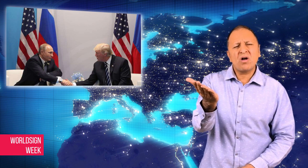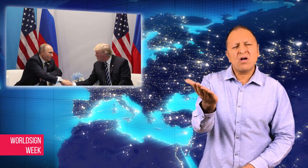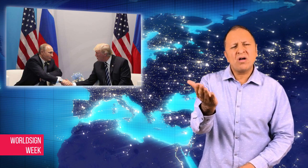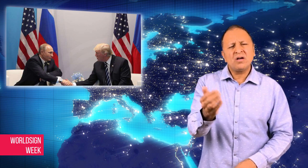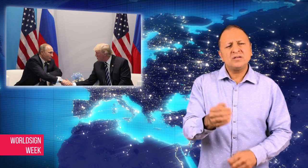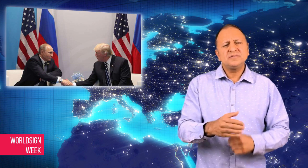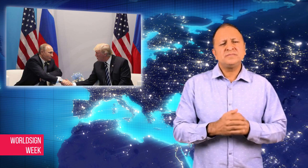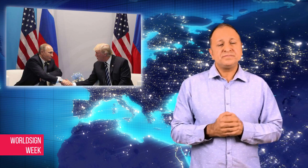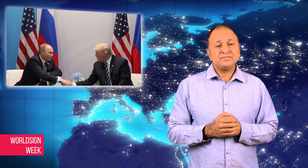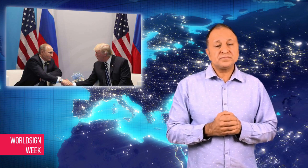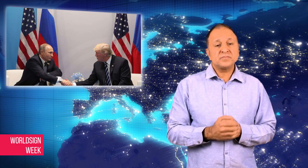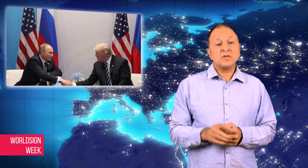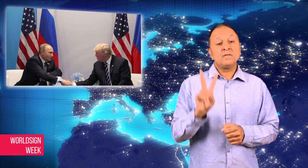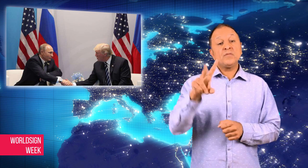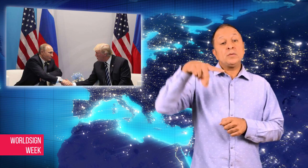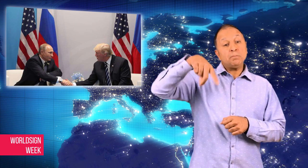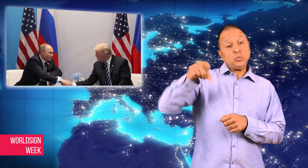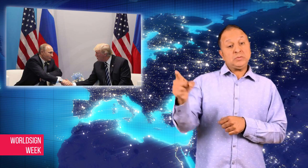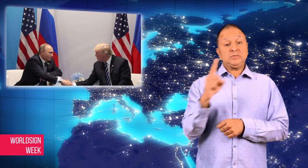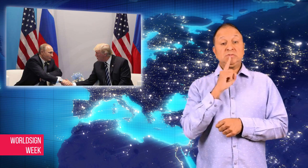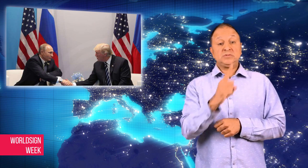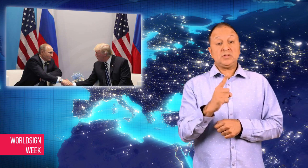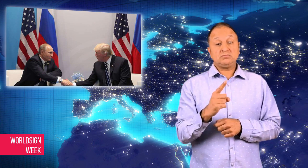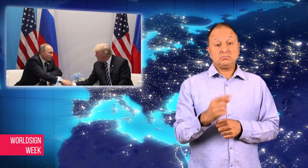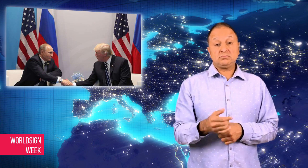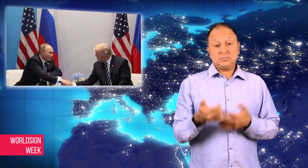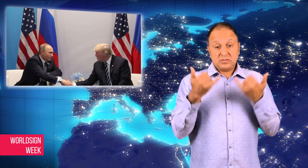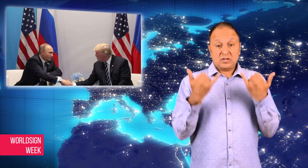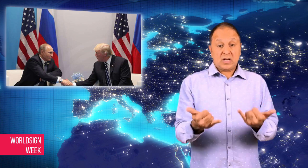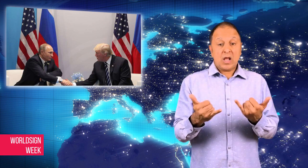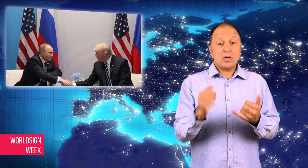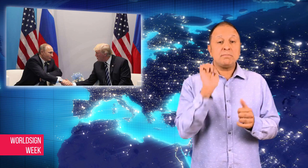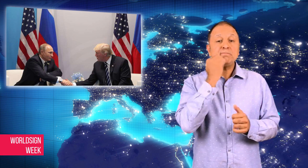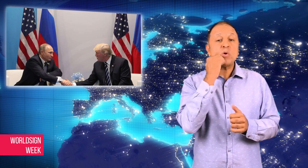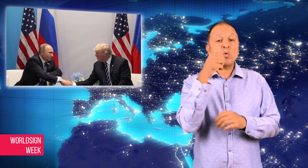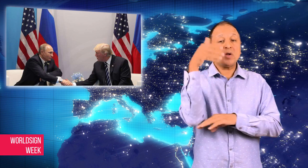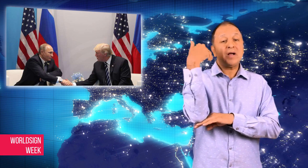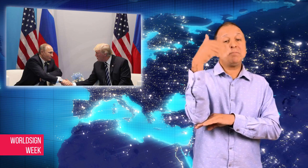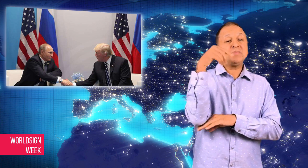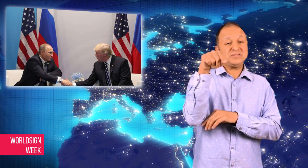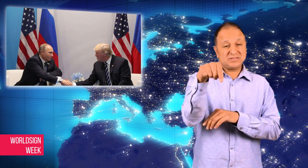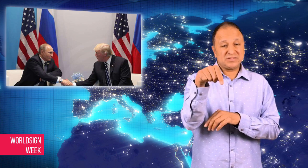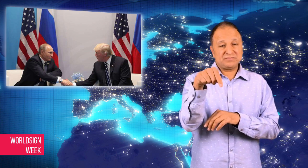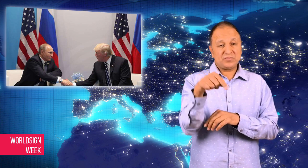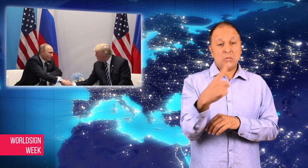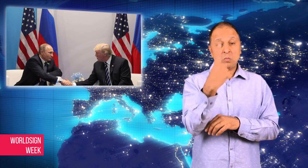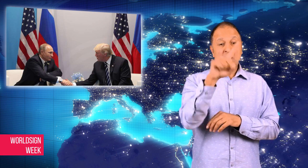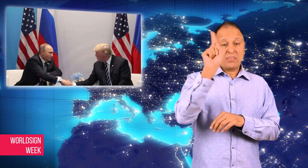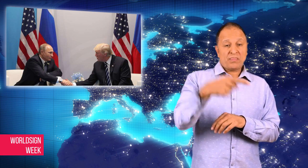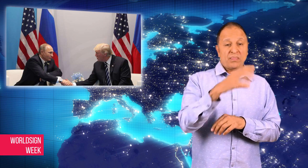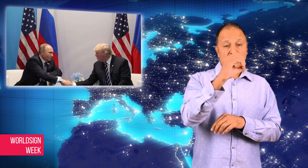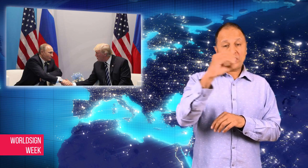has said more than 1,000 people are